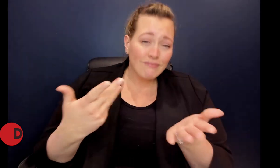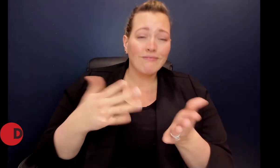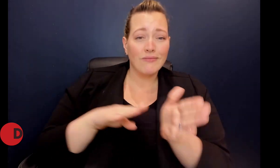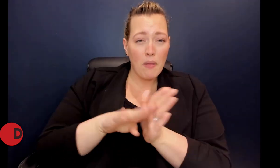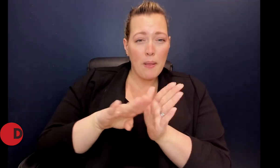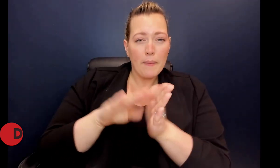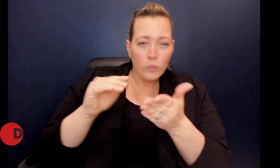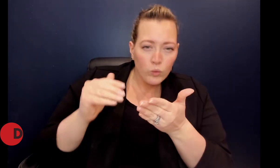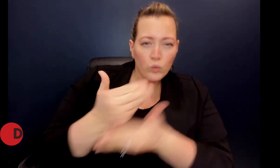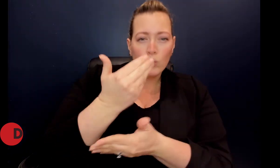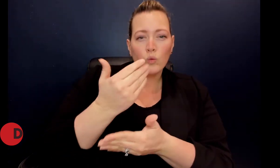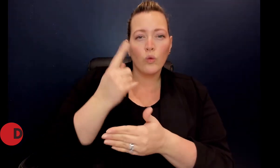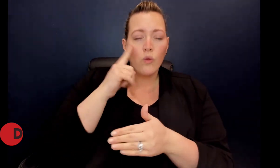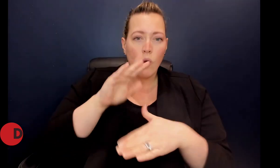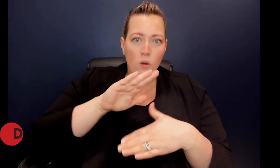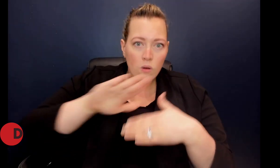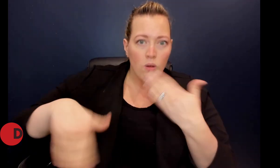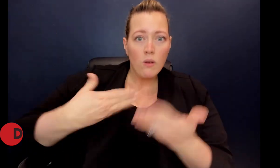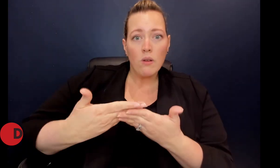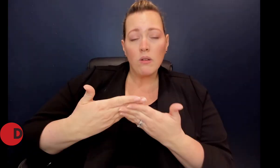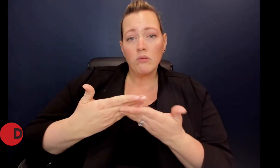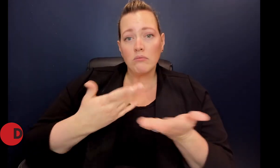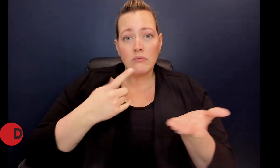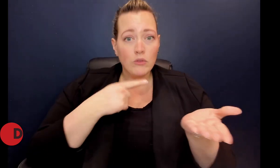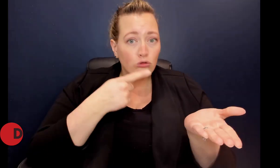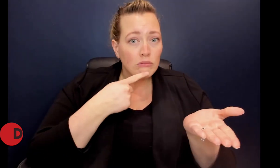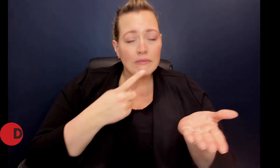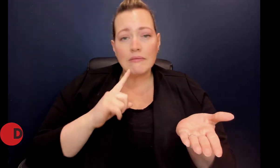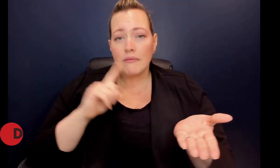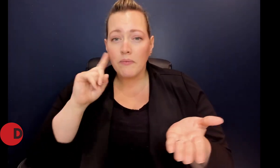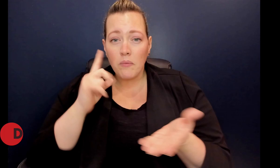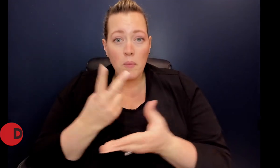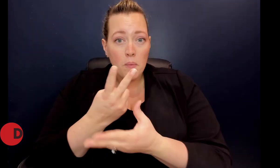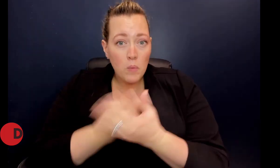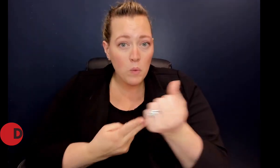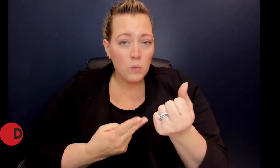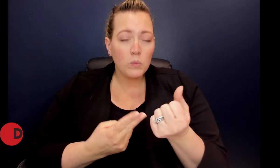for both Deaf and Hearing interpreters.